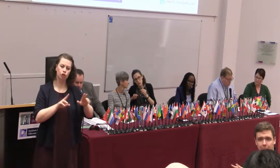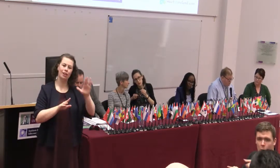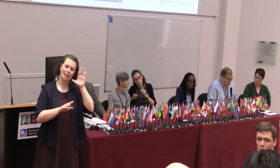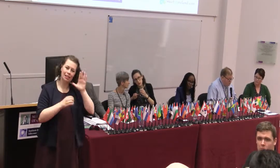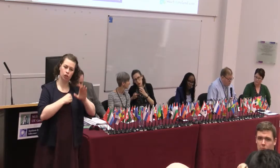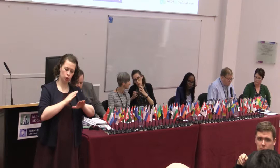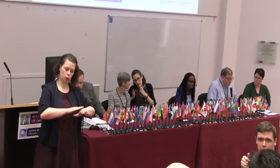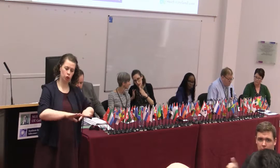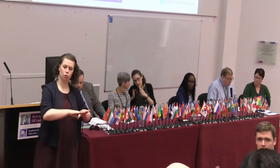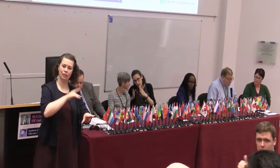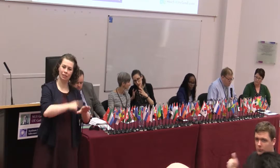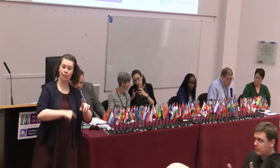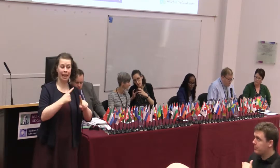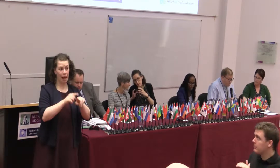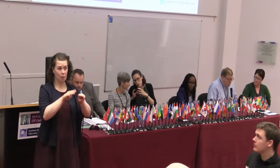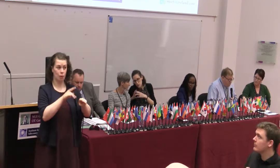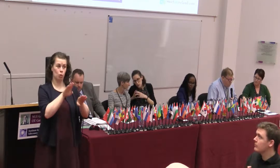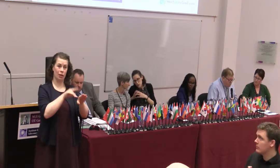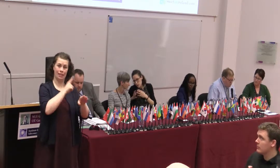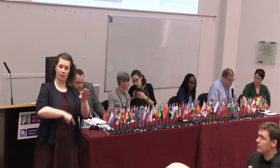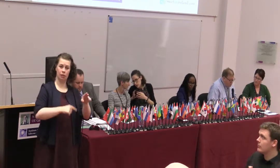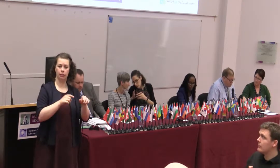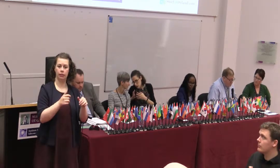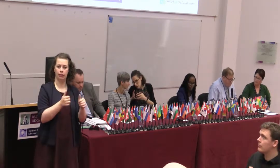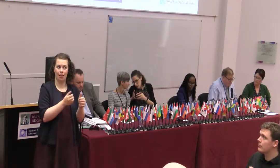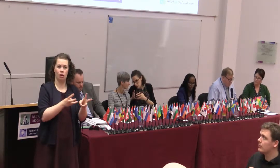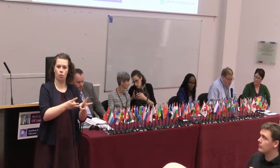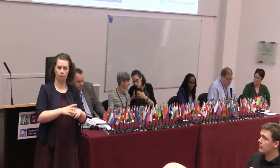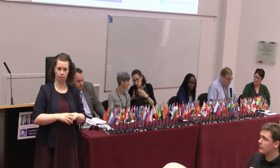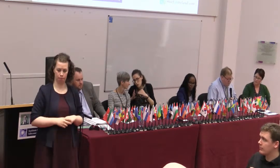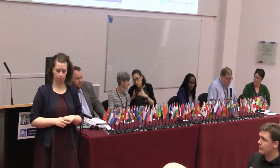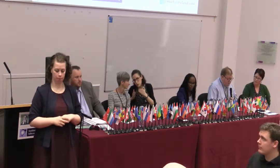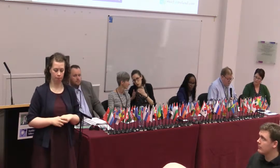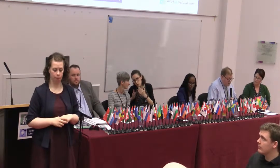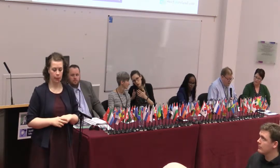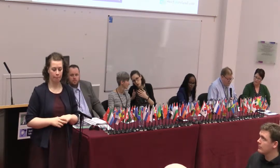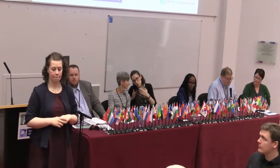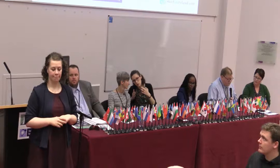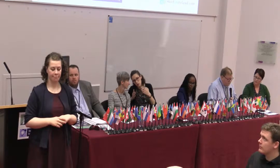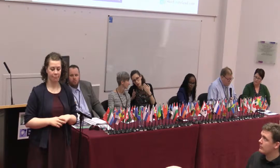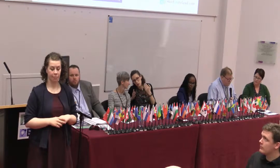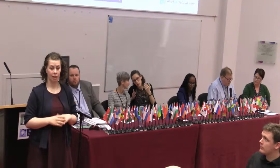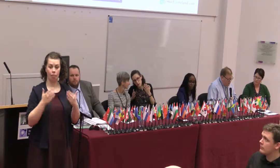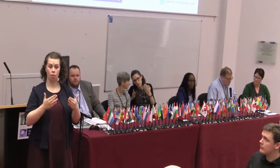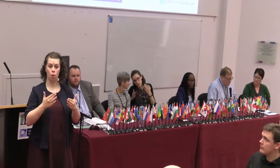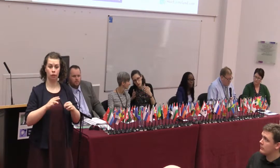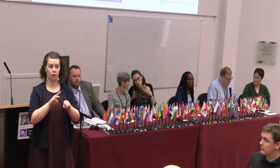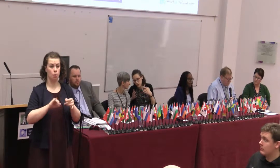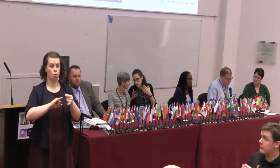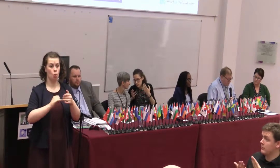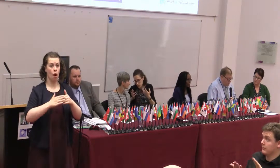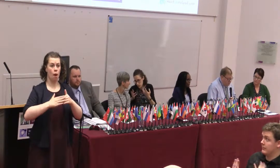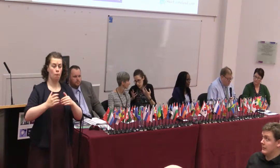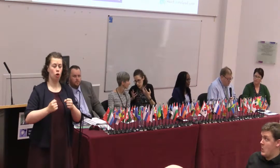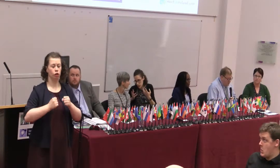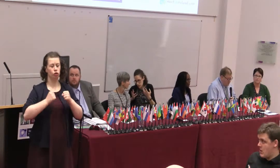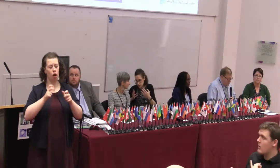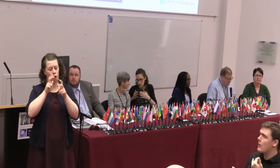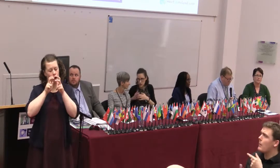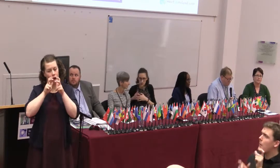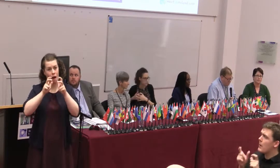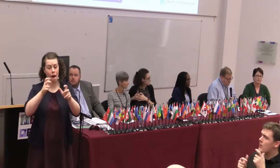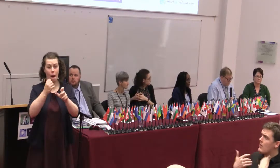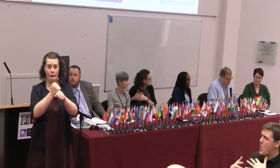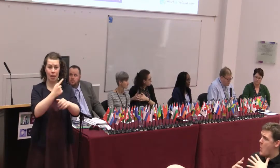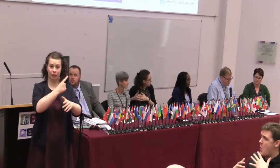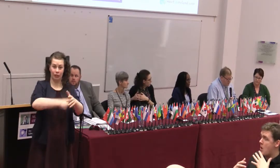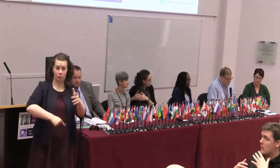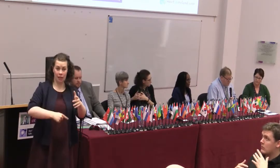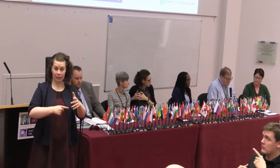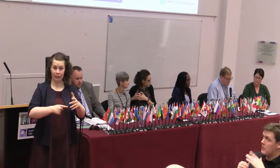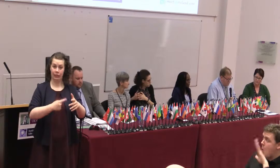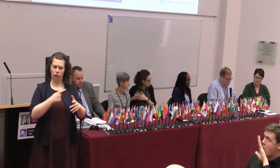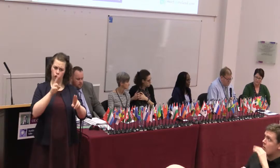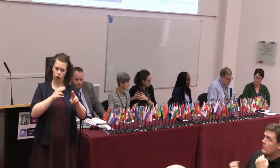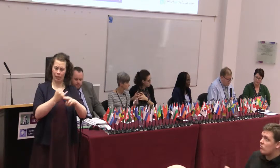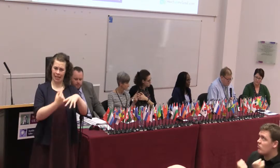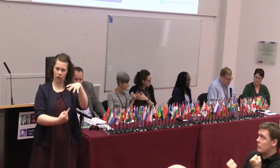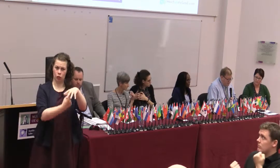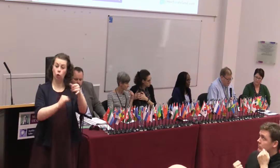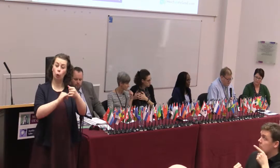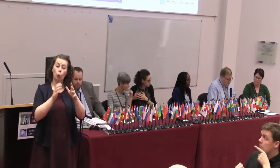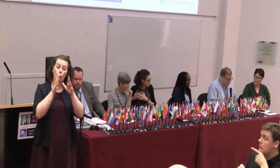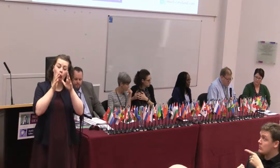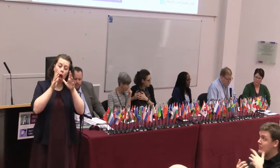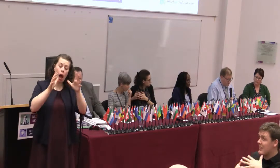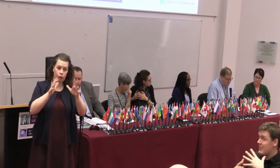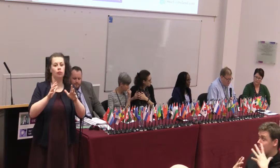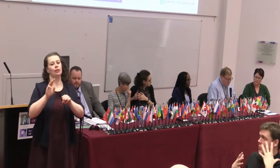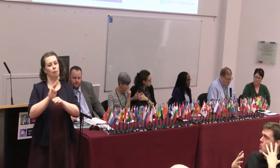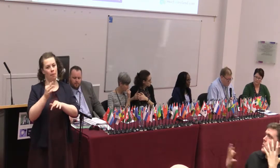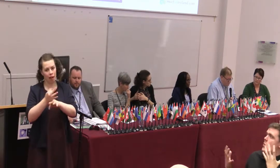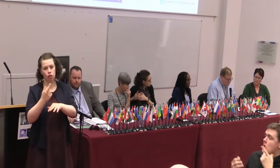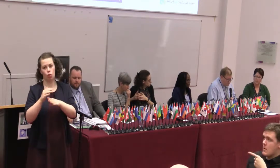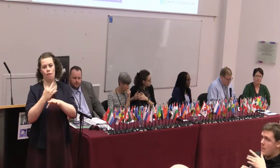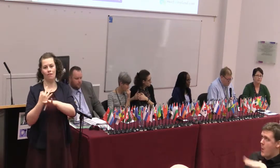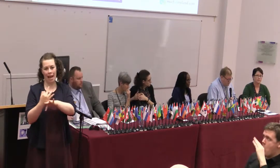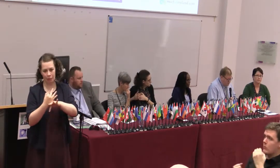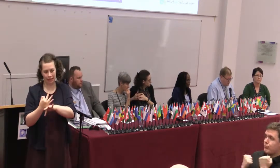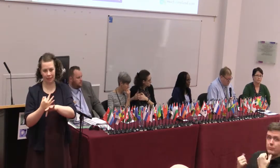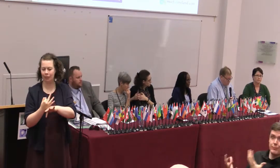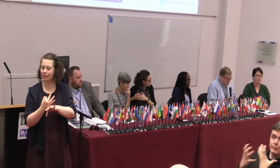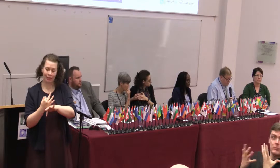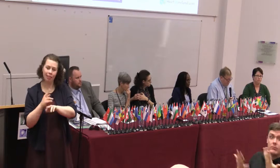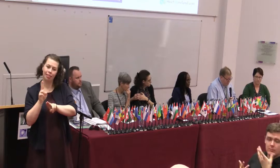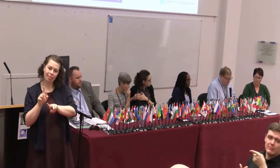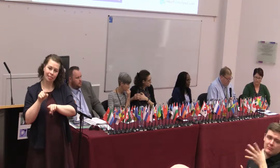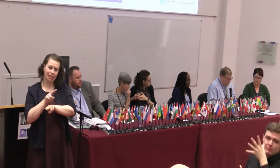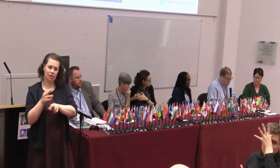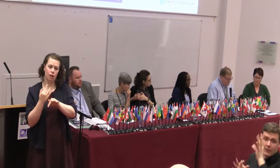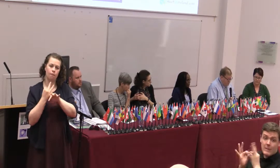A lot of the time people are arguing the loudest put us in homes are the families to be safe.